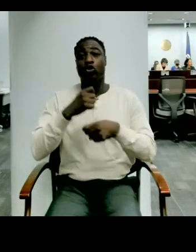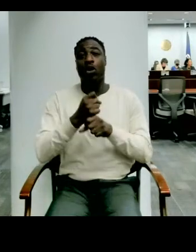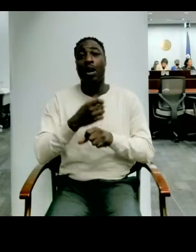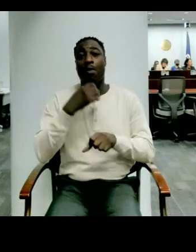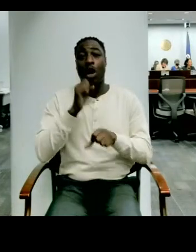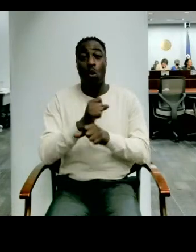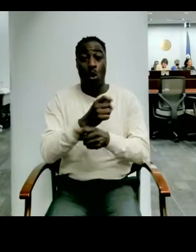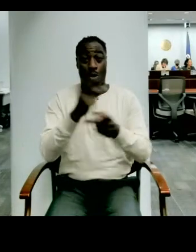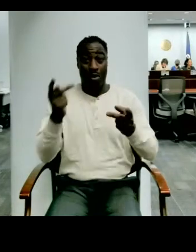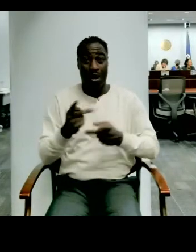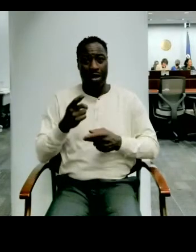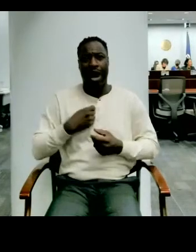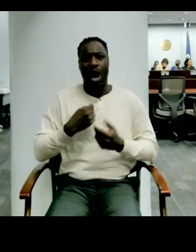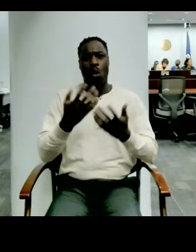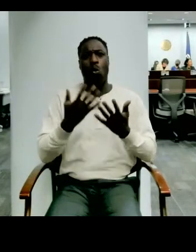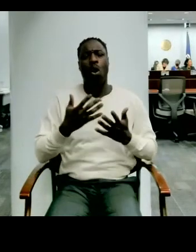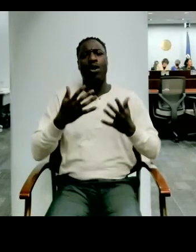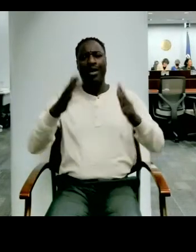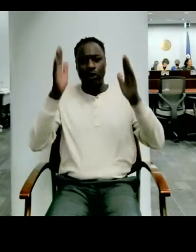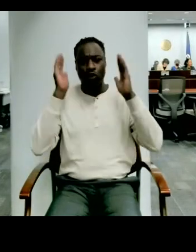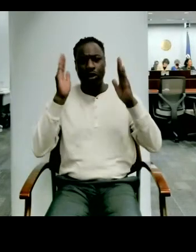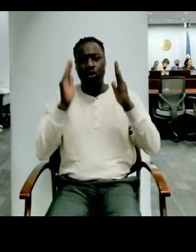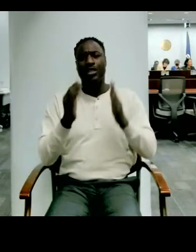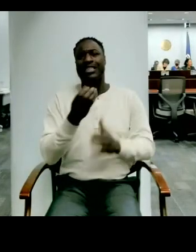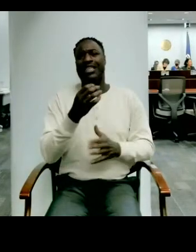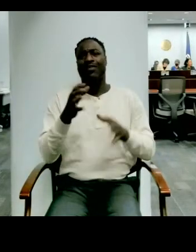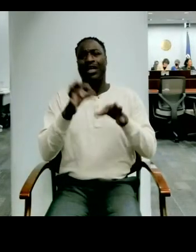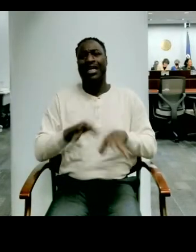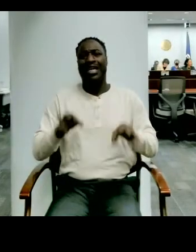I want to bring to your attention today several key issues that are critical to the mission,